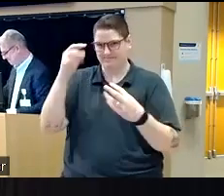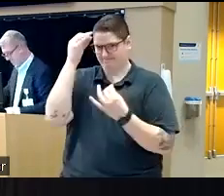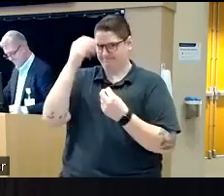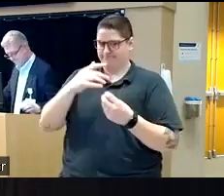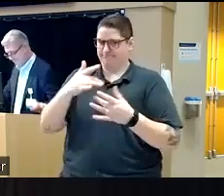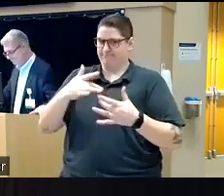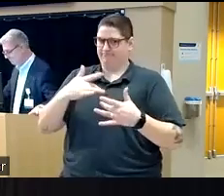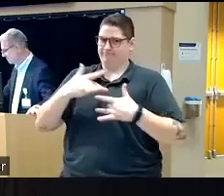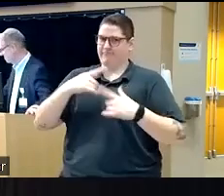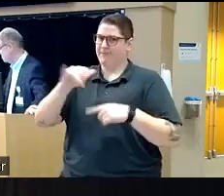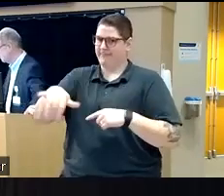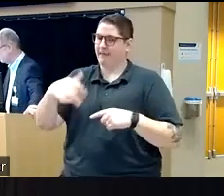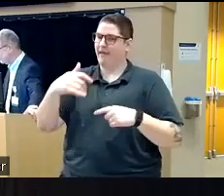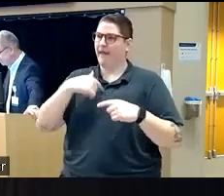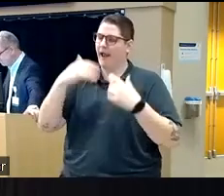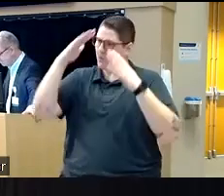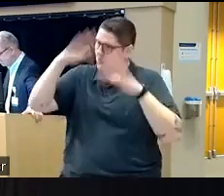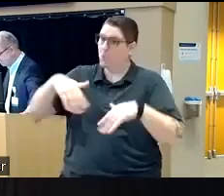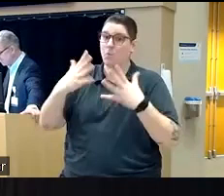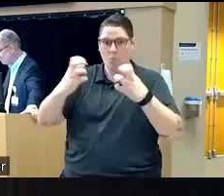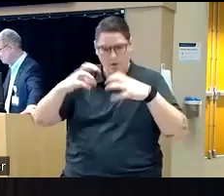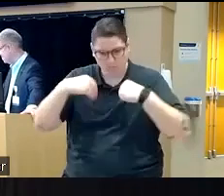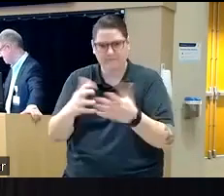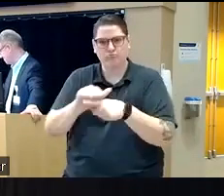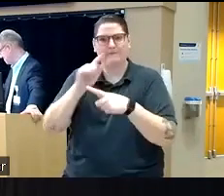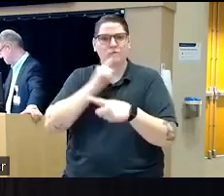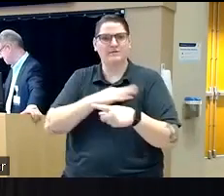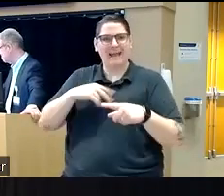training opportunities that we were bringing to our staff I didn't want to overburden them